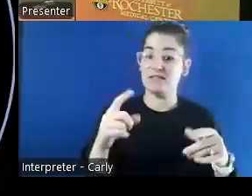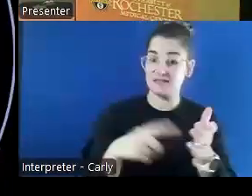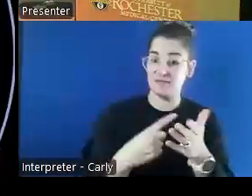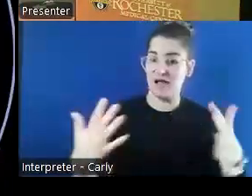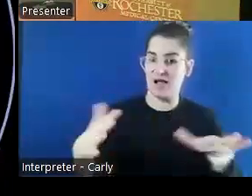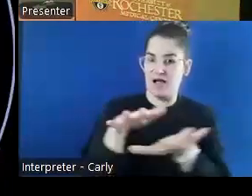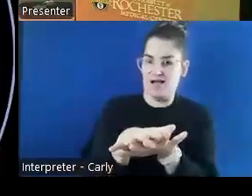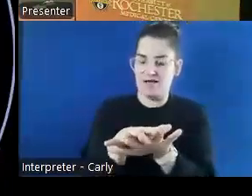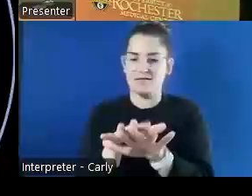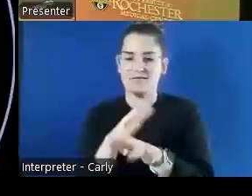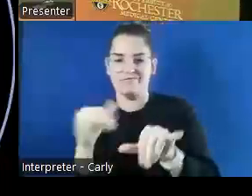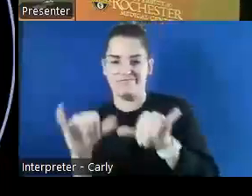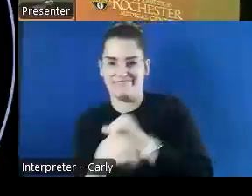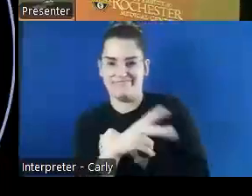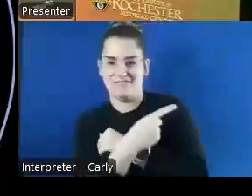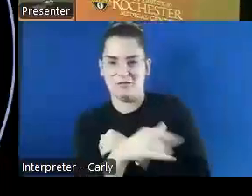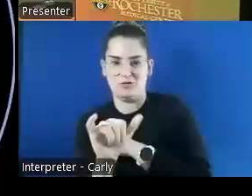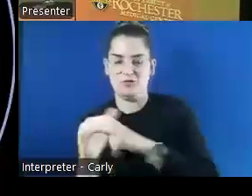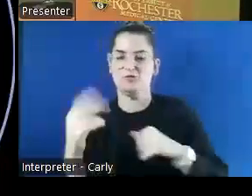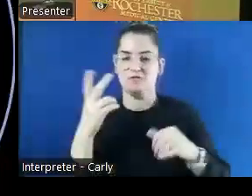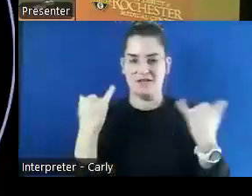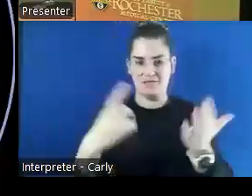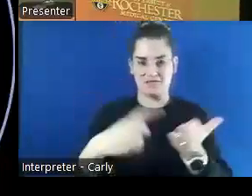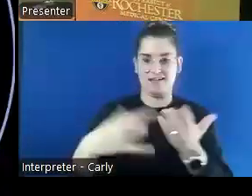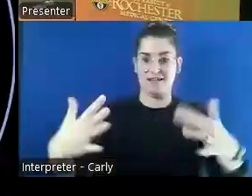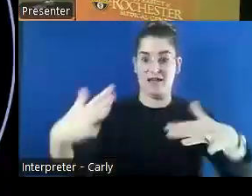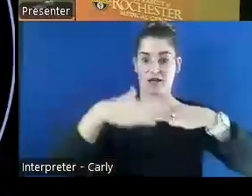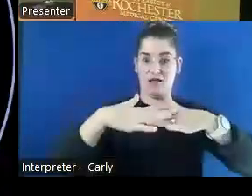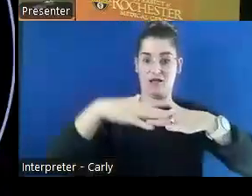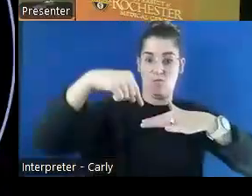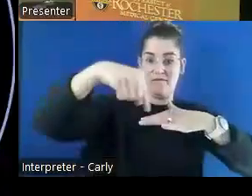things we're going to talk about today is that overlap so here are some of the other faculty um